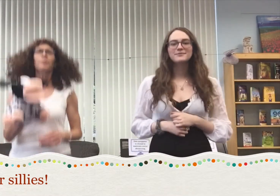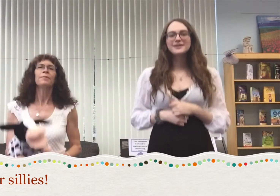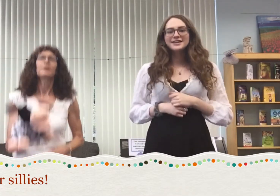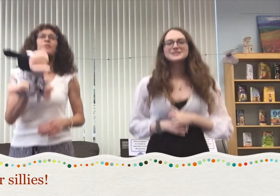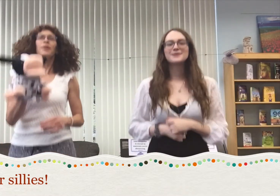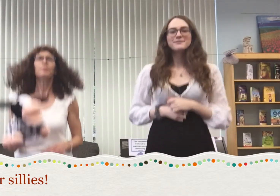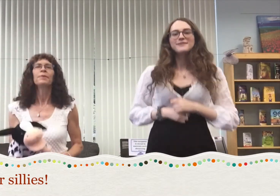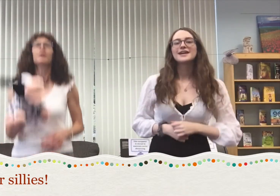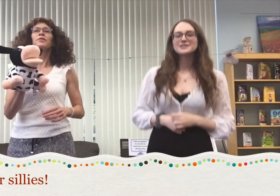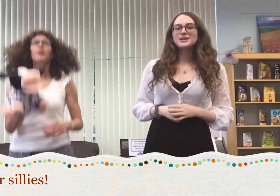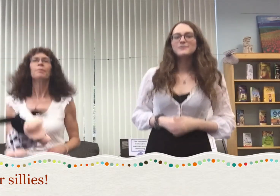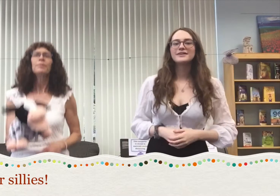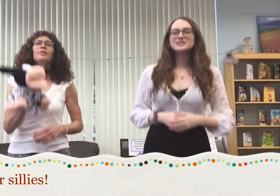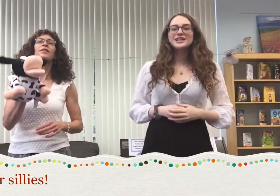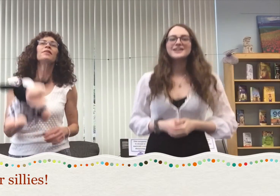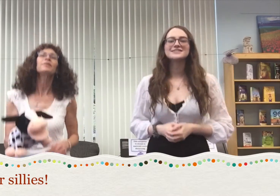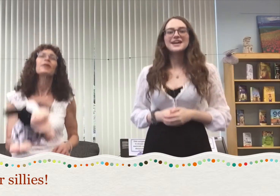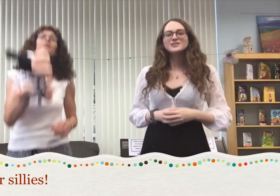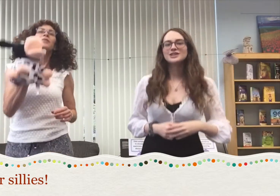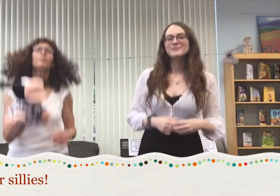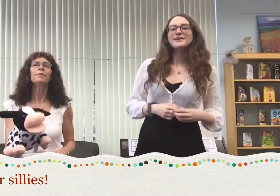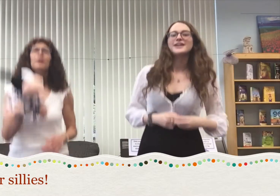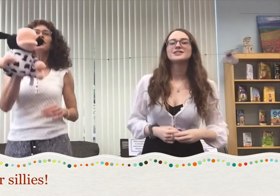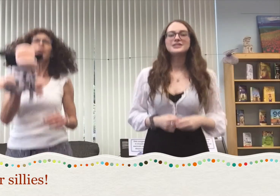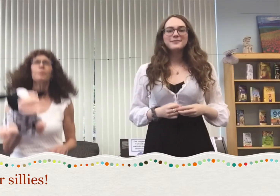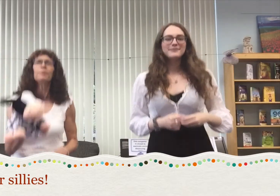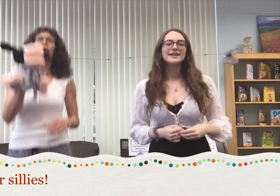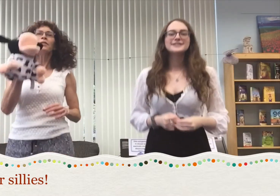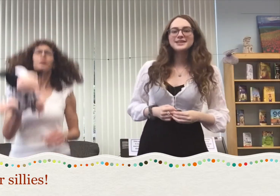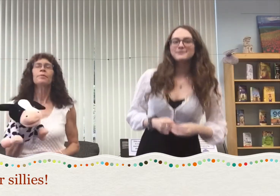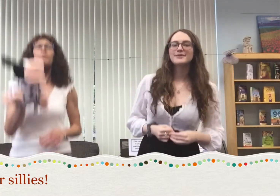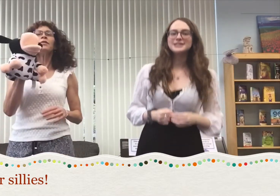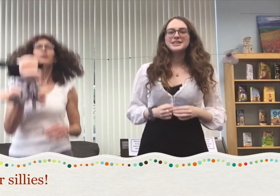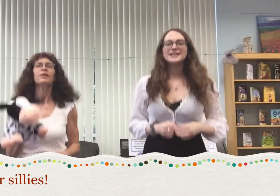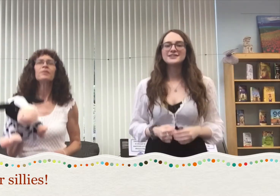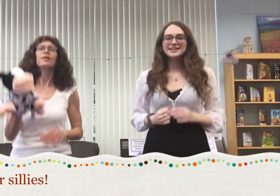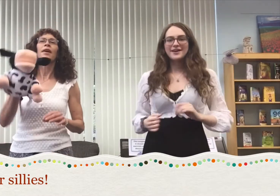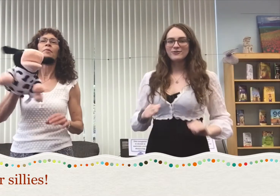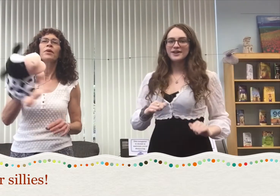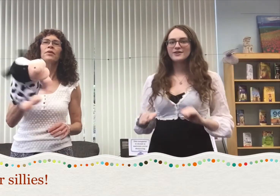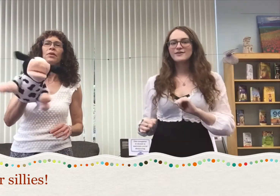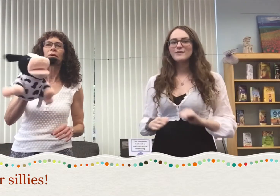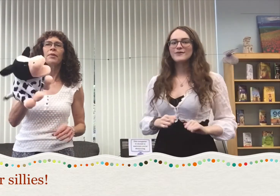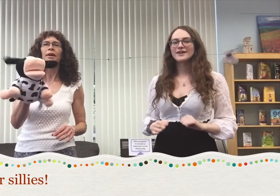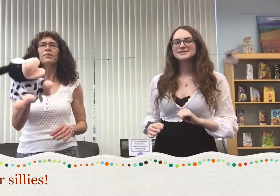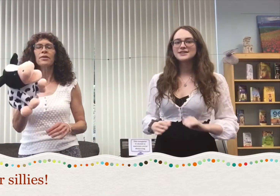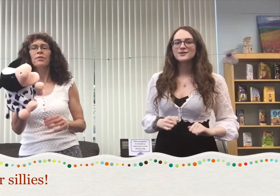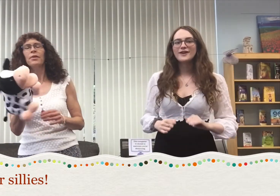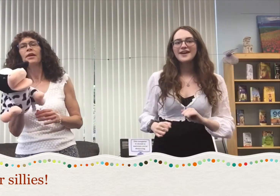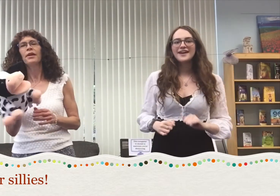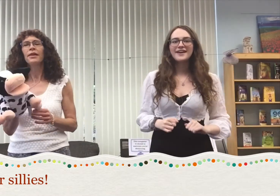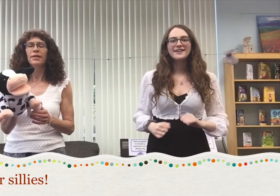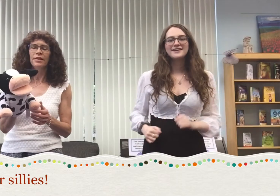jump, jump, jump my jiggles out, jump, jump, jump my jiggles out and wiggle my waggles away!